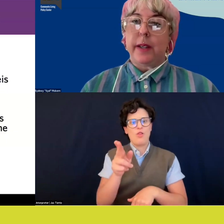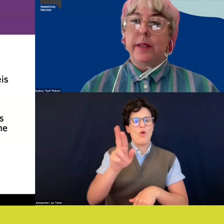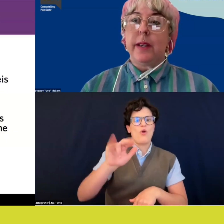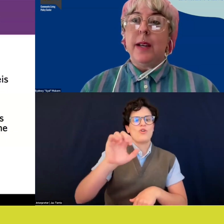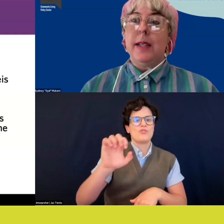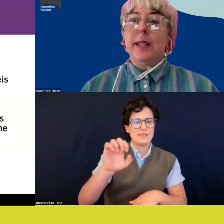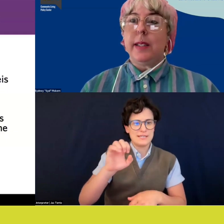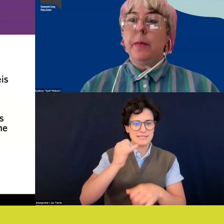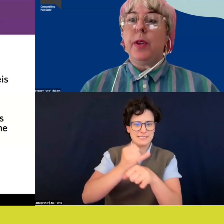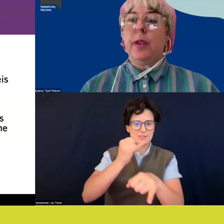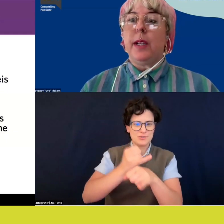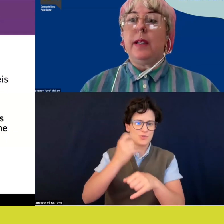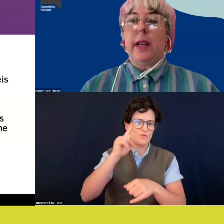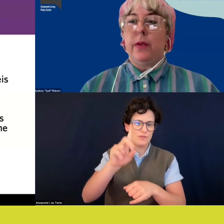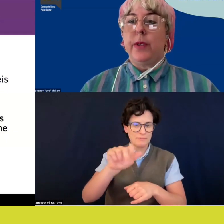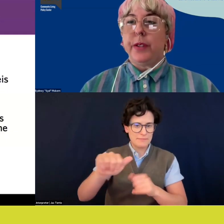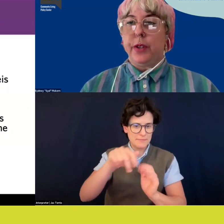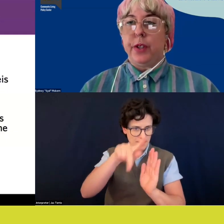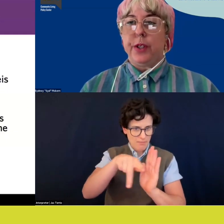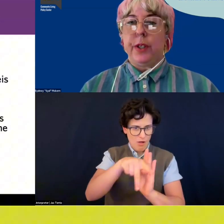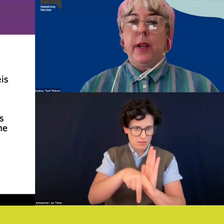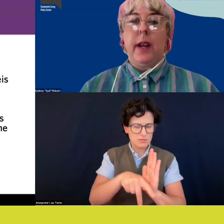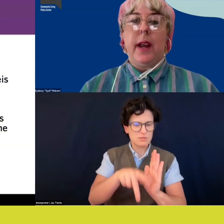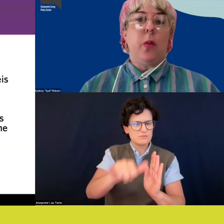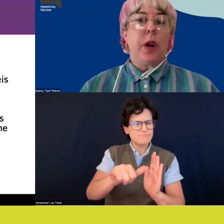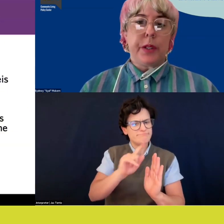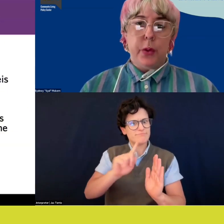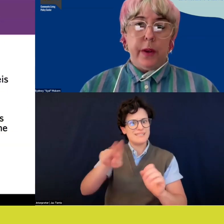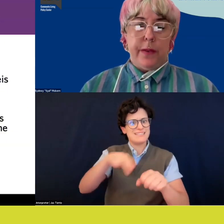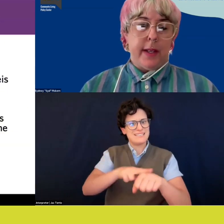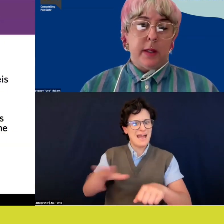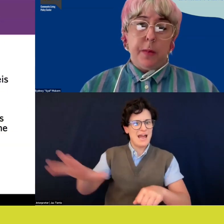conducts disability-led research and works to advance